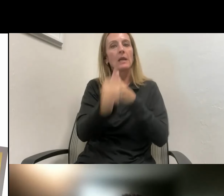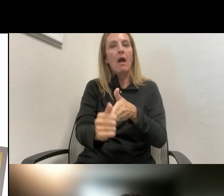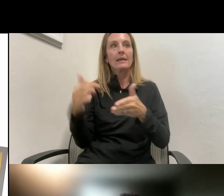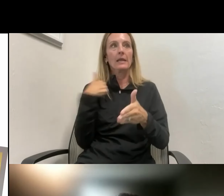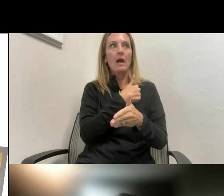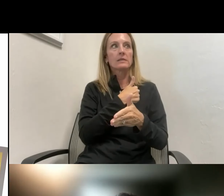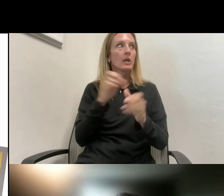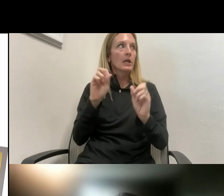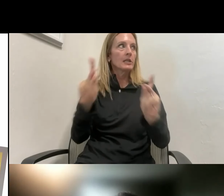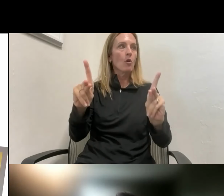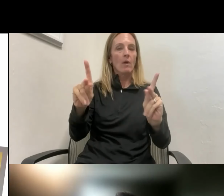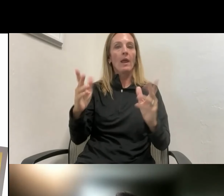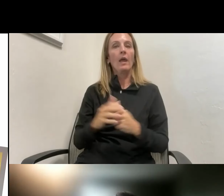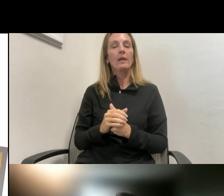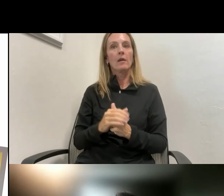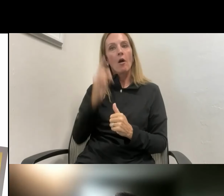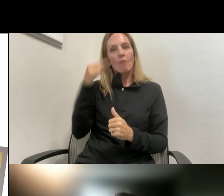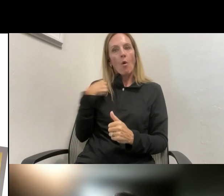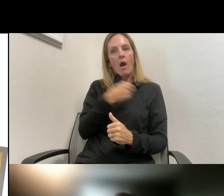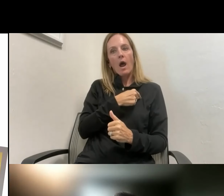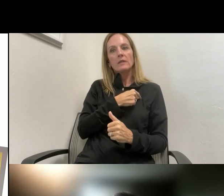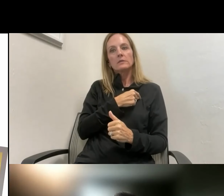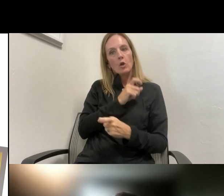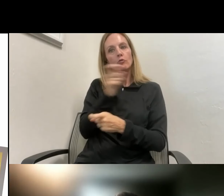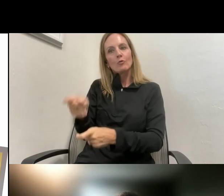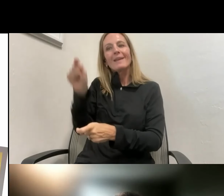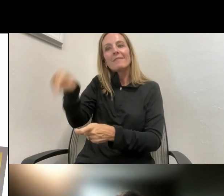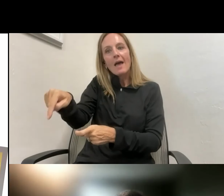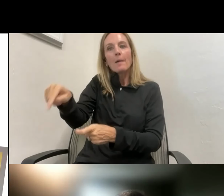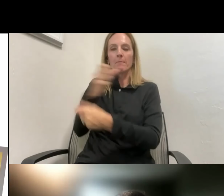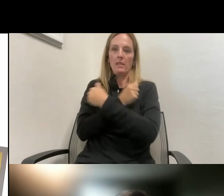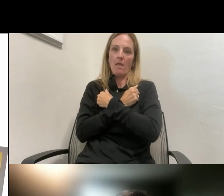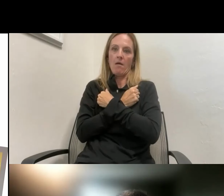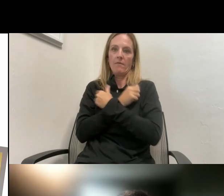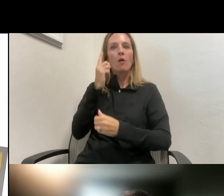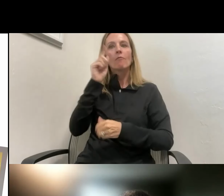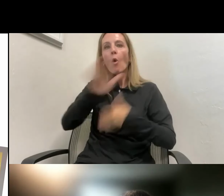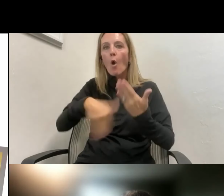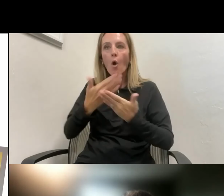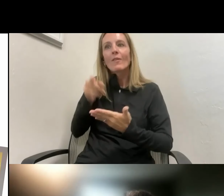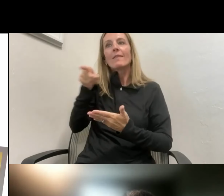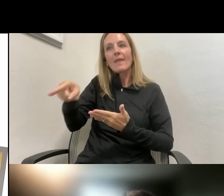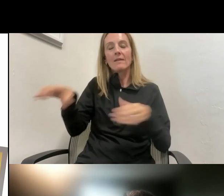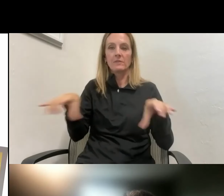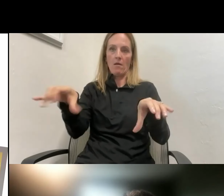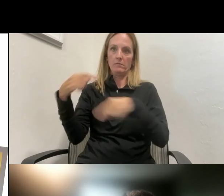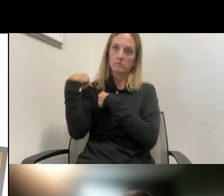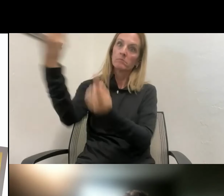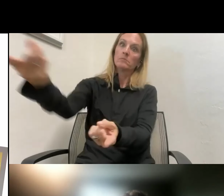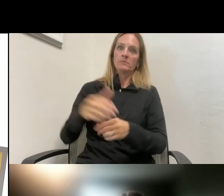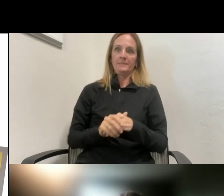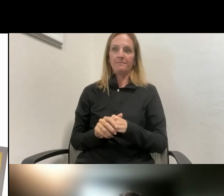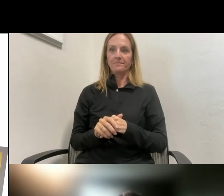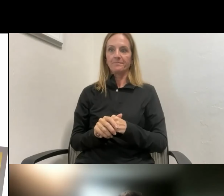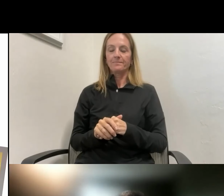us to give back love to them for all that they've done. And then something called microaggressions.